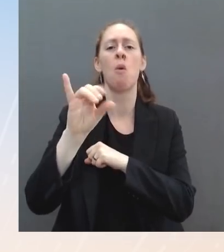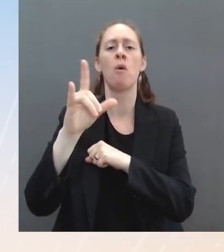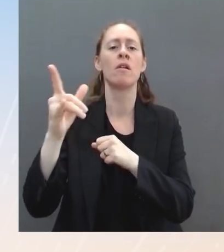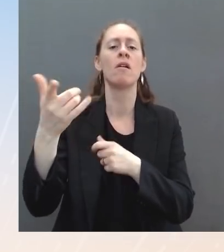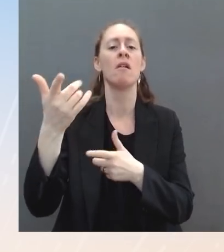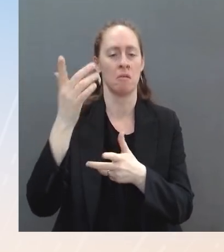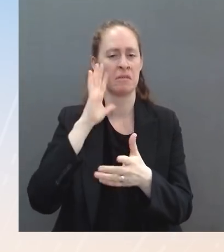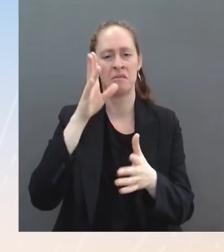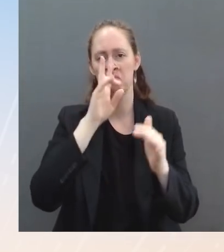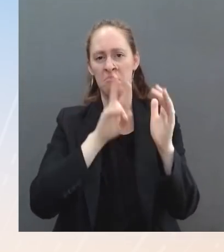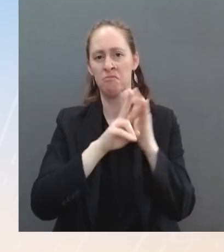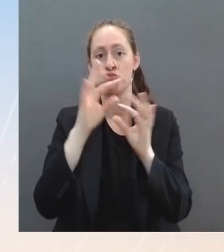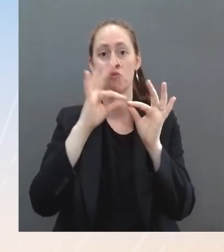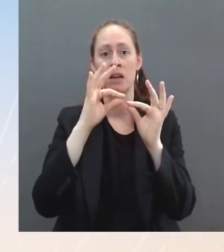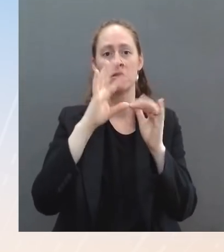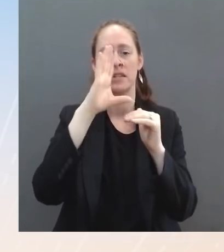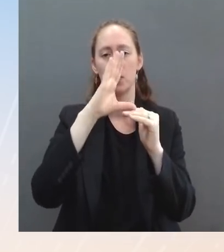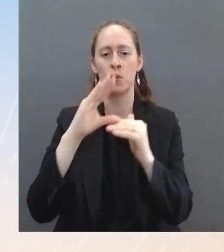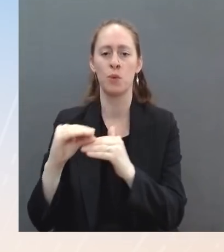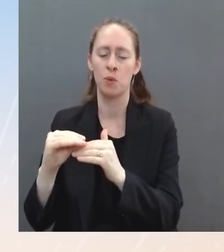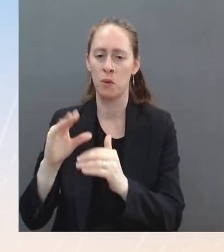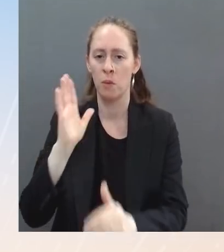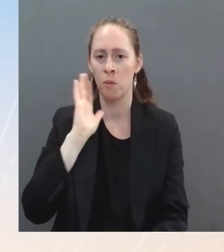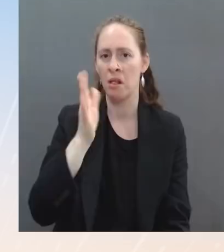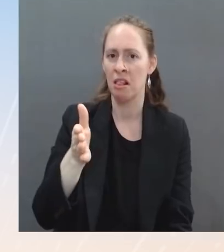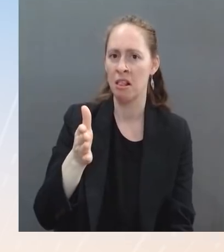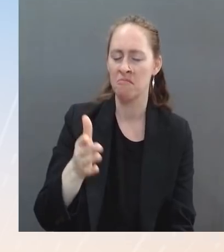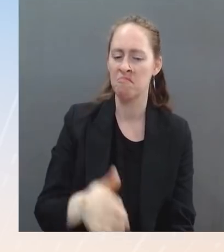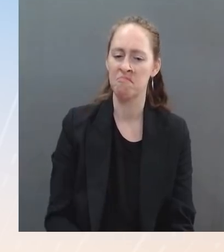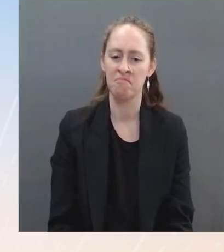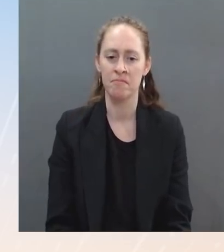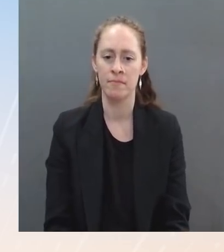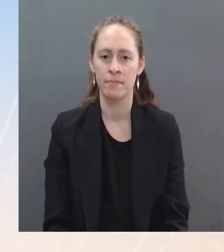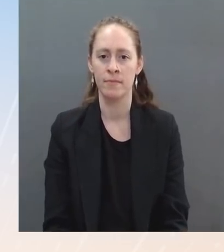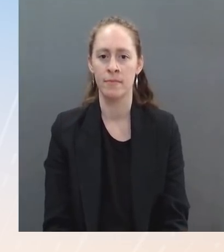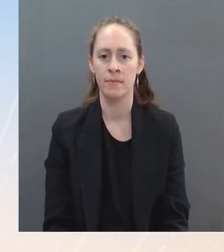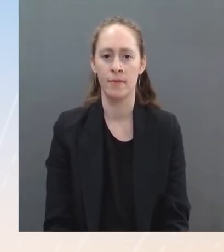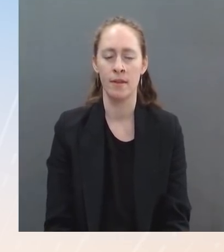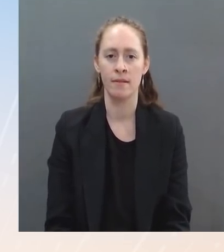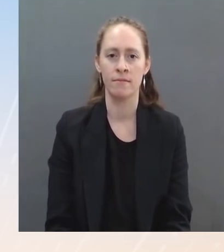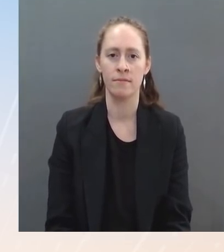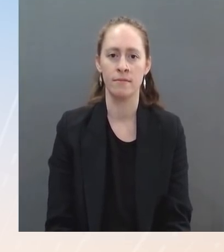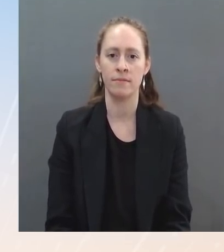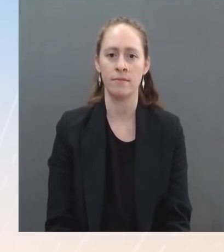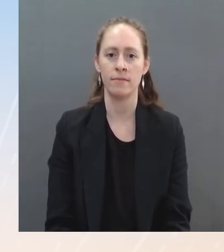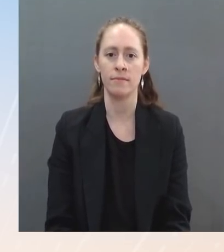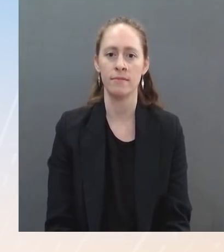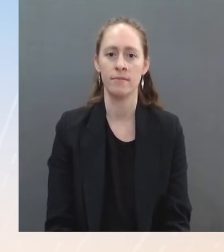our focus is actions that we can take to make sure that the -- that prices come down as much as we can.